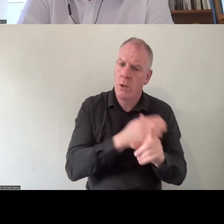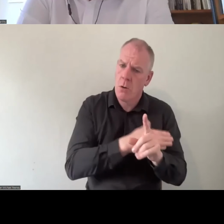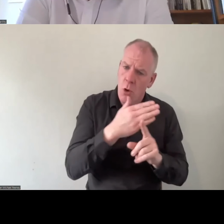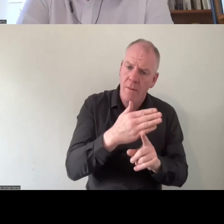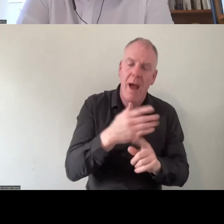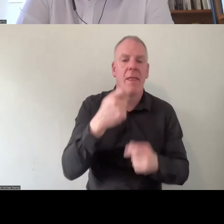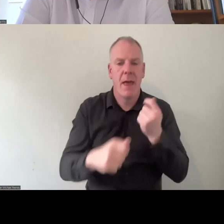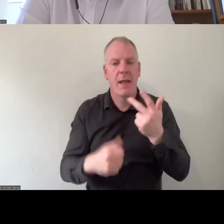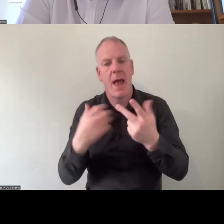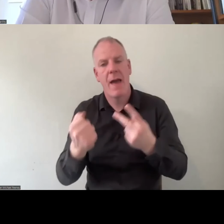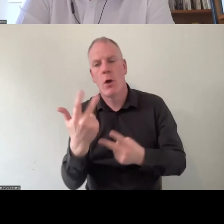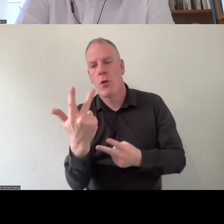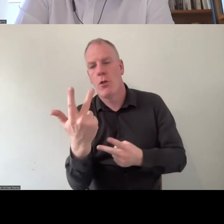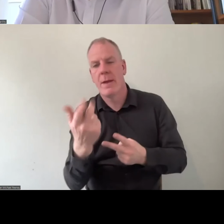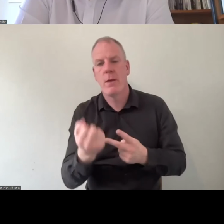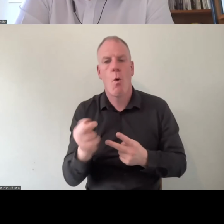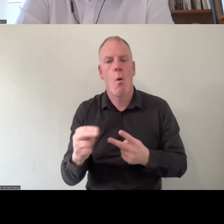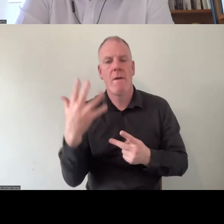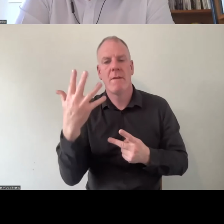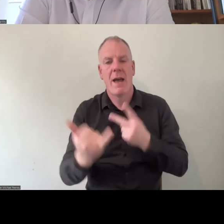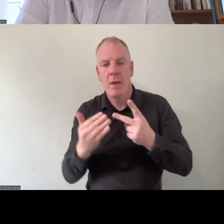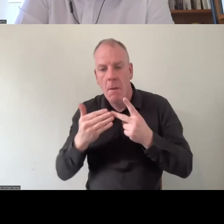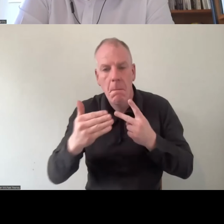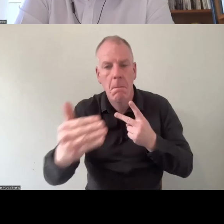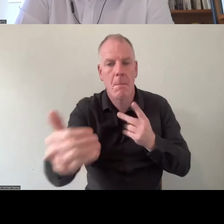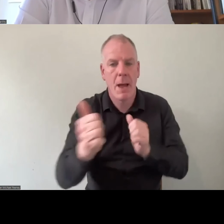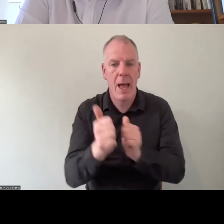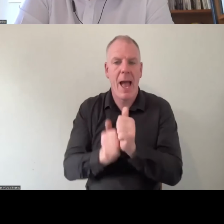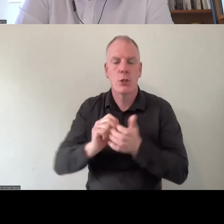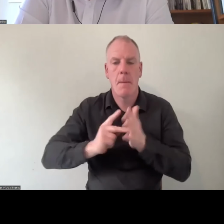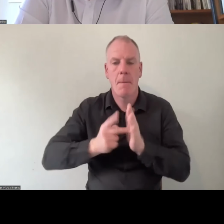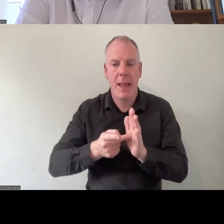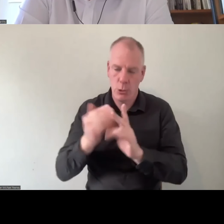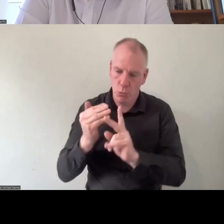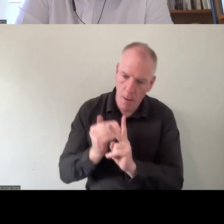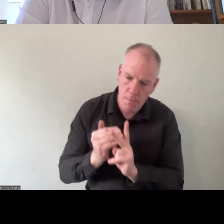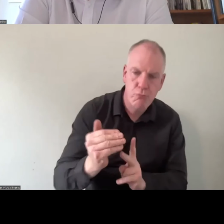a three or five-year action plan on how to improve Universal Design again.